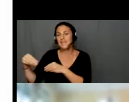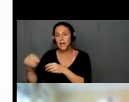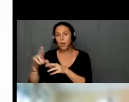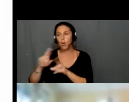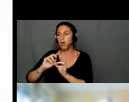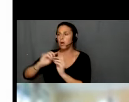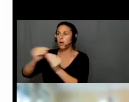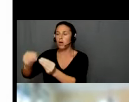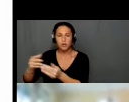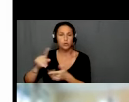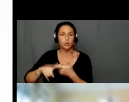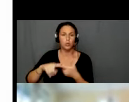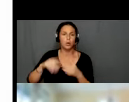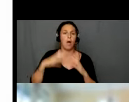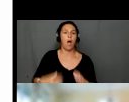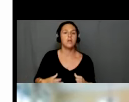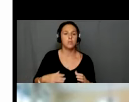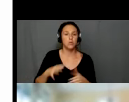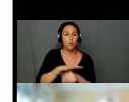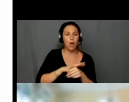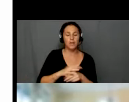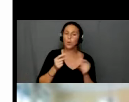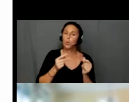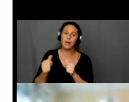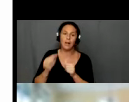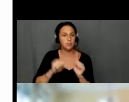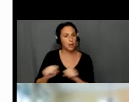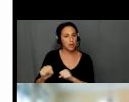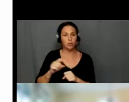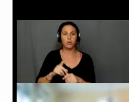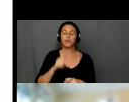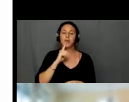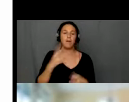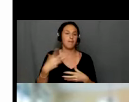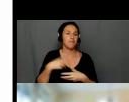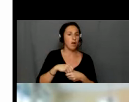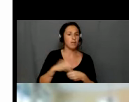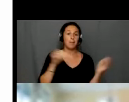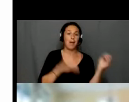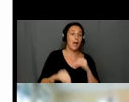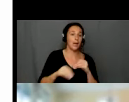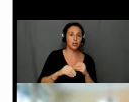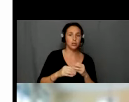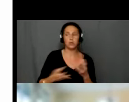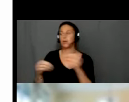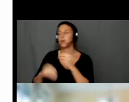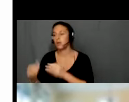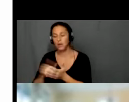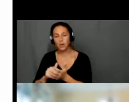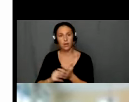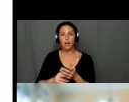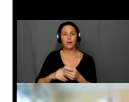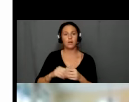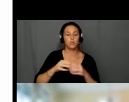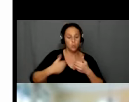as quickly as possible, so it involves a lot of packaging, repackaging, sorting, and distributing of goods, and so